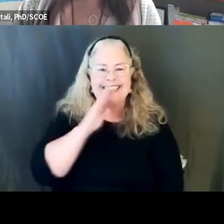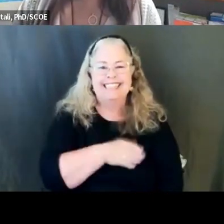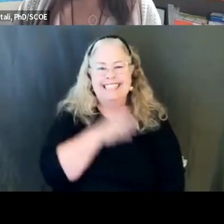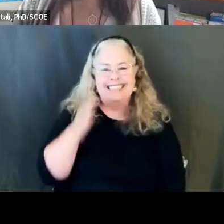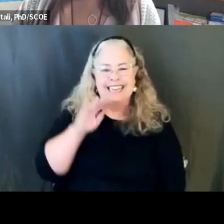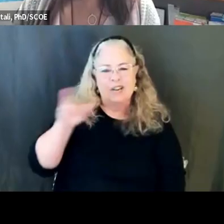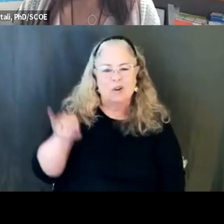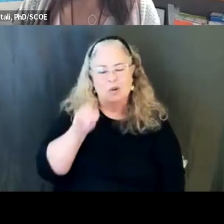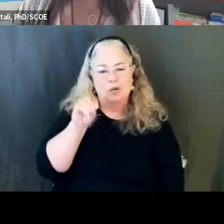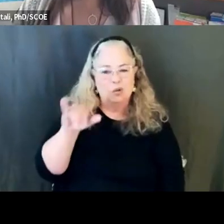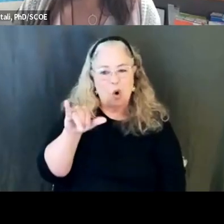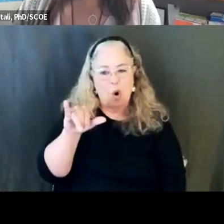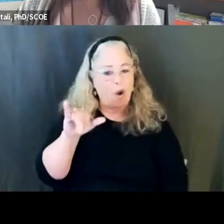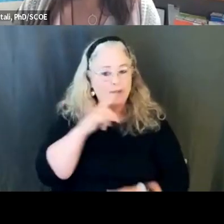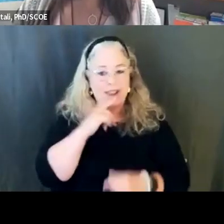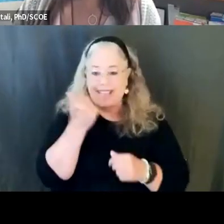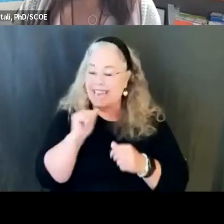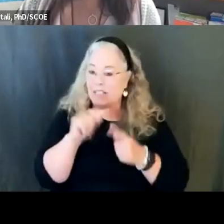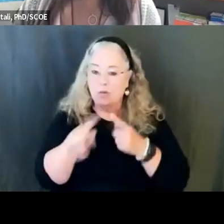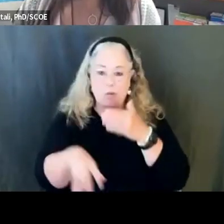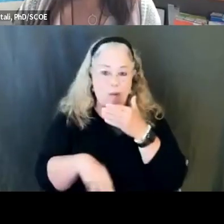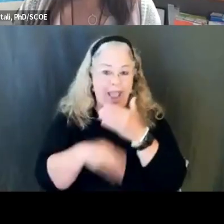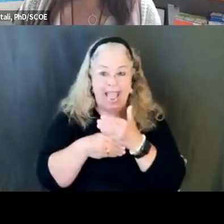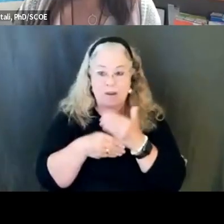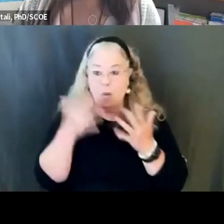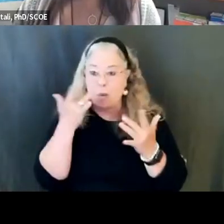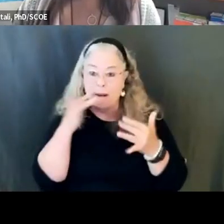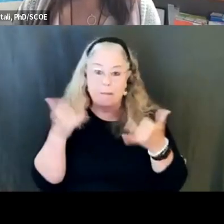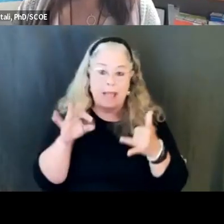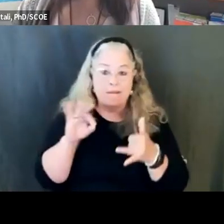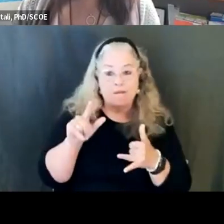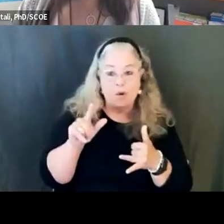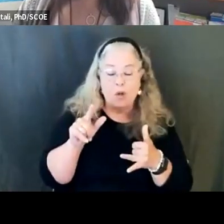you have anything to add to this question about why do you believe playful learning is powerful?